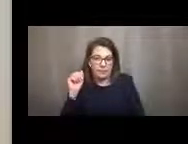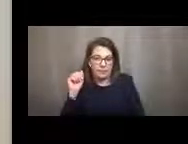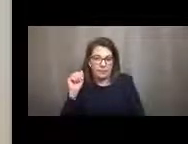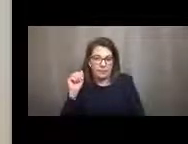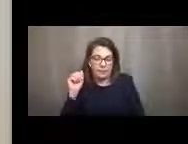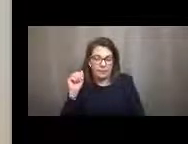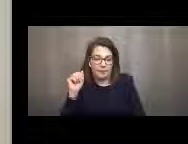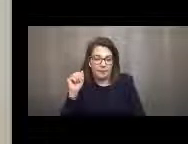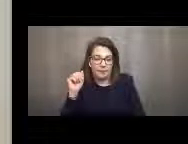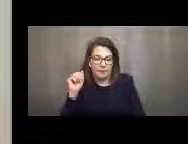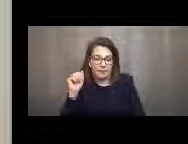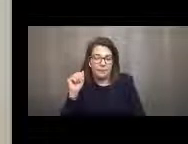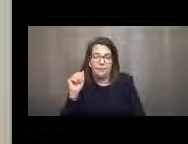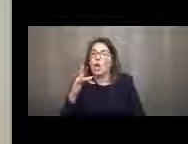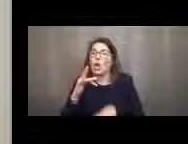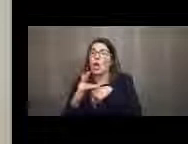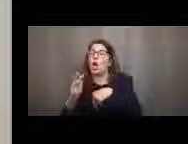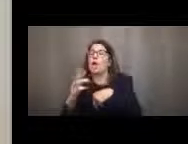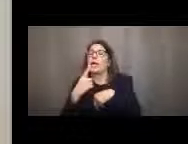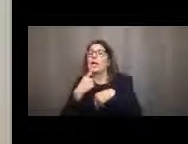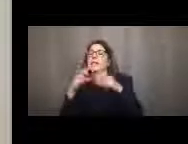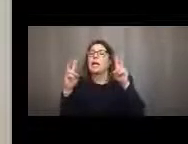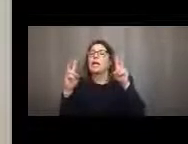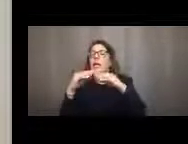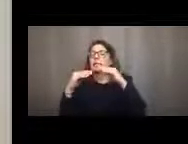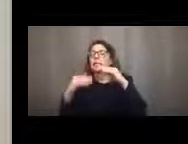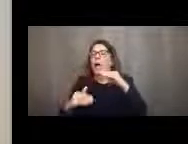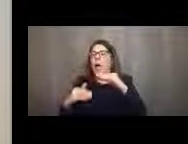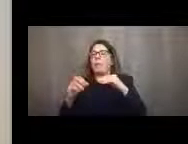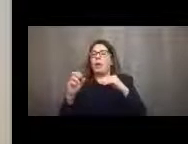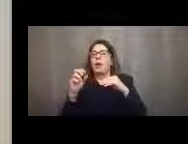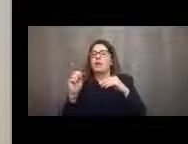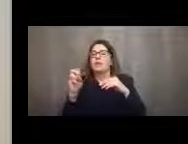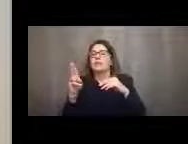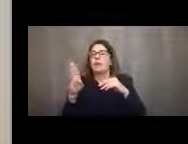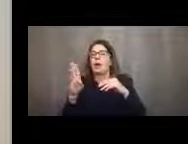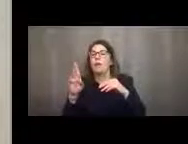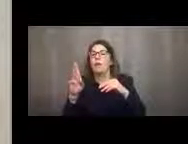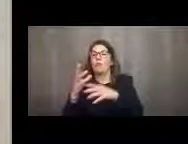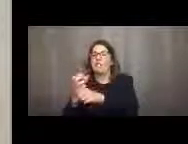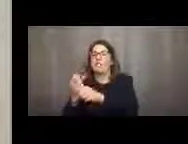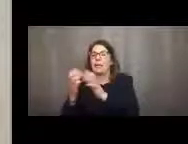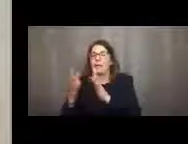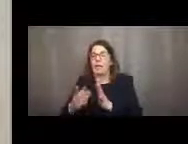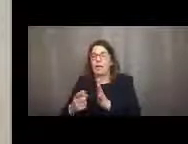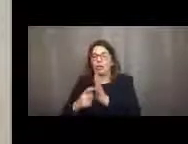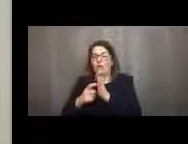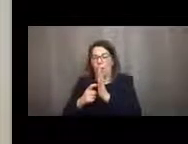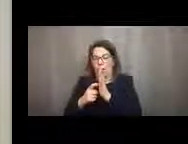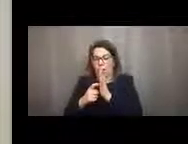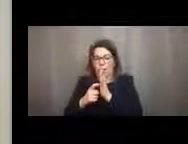I mentioned earlier about subrecipient requirements and like I indicated before,